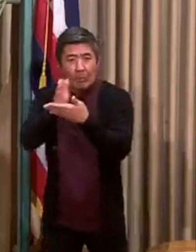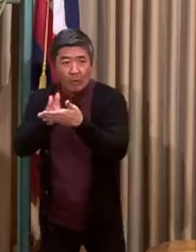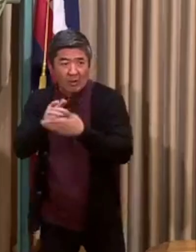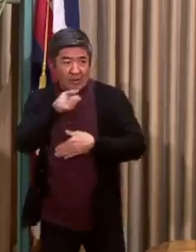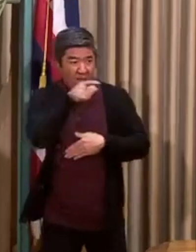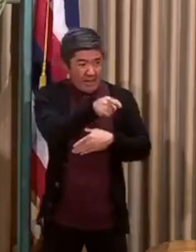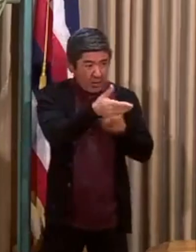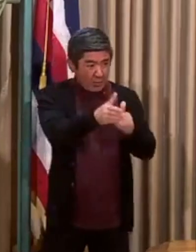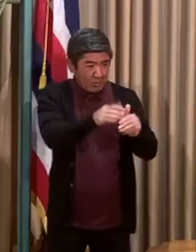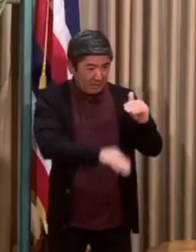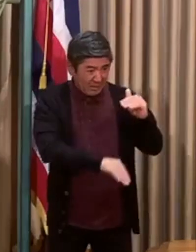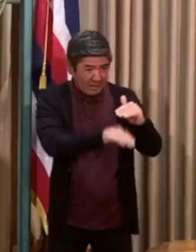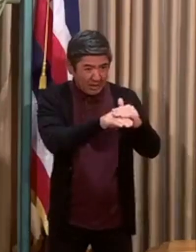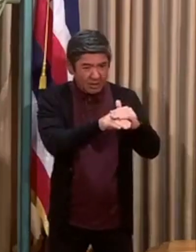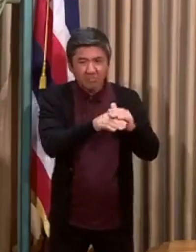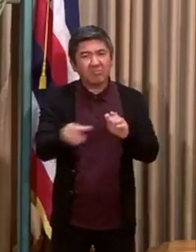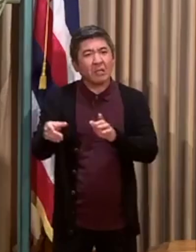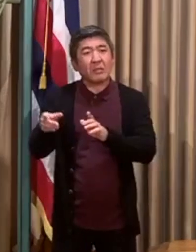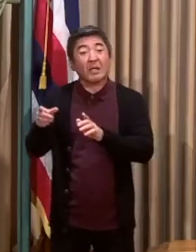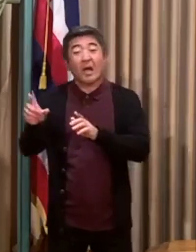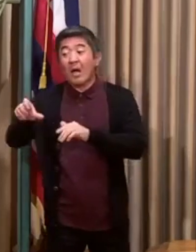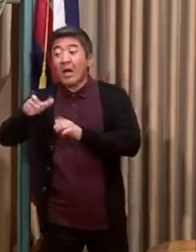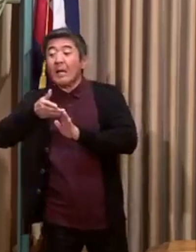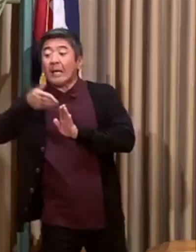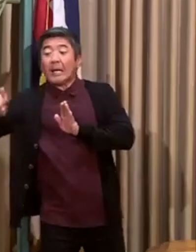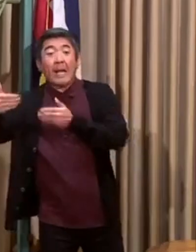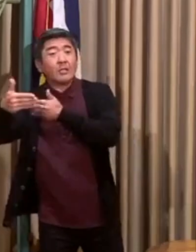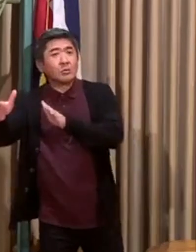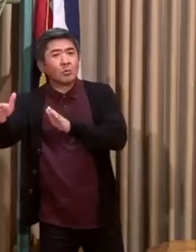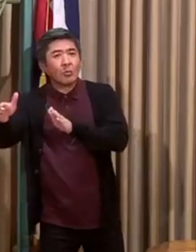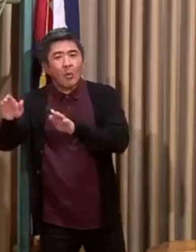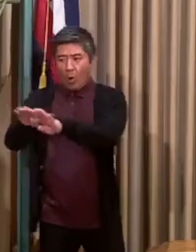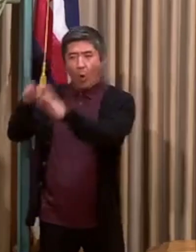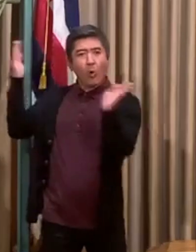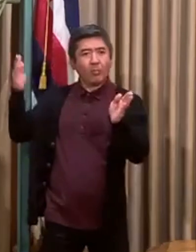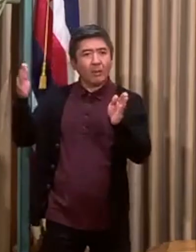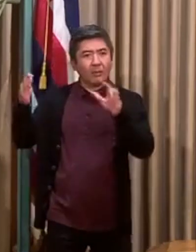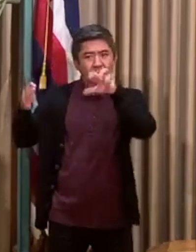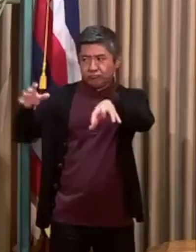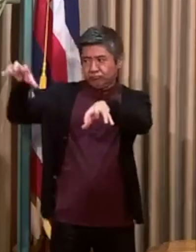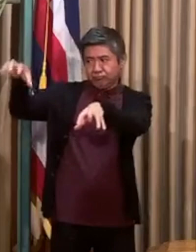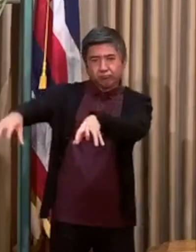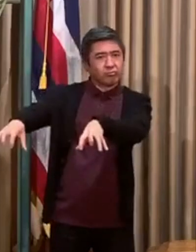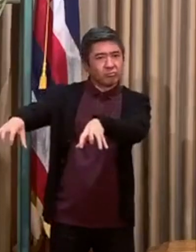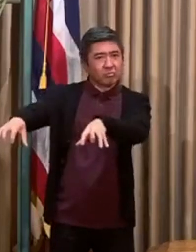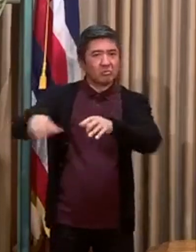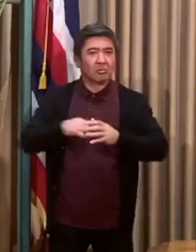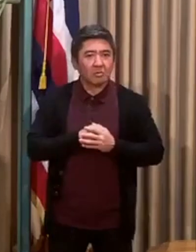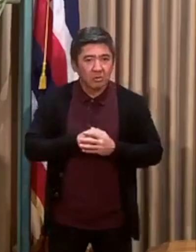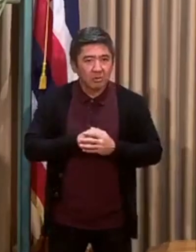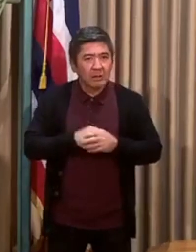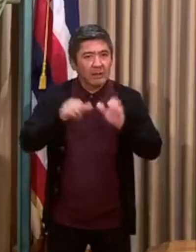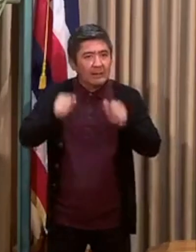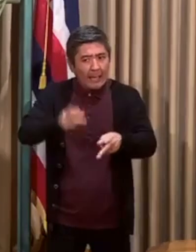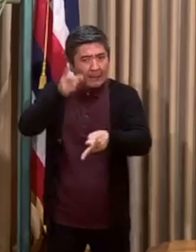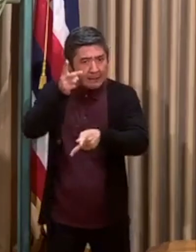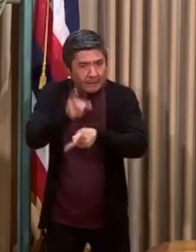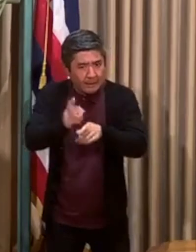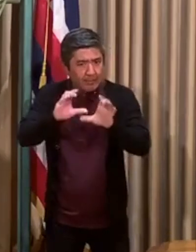we can add another section to ensure that students get the classes they need to remain on track to timely graduation.